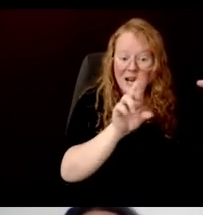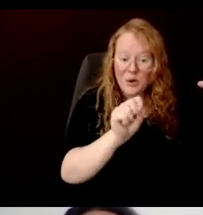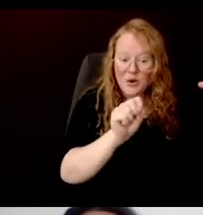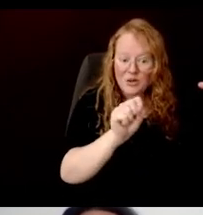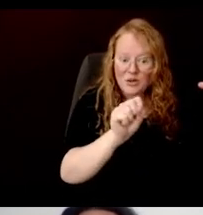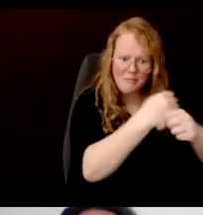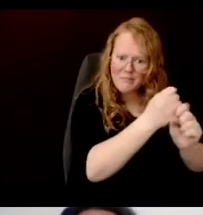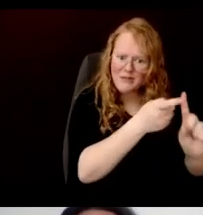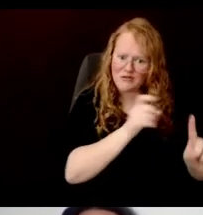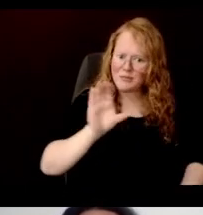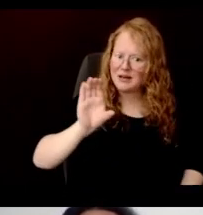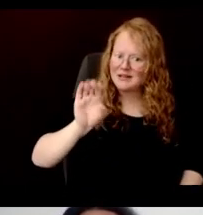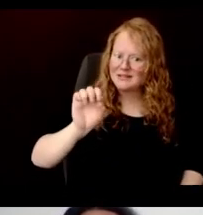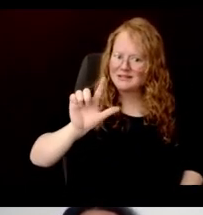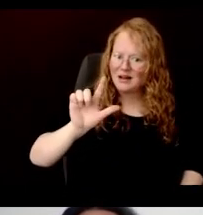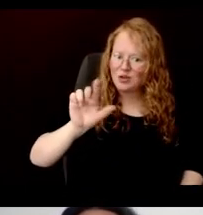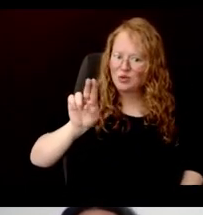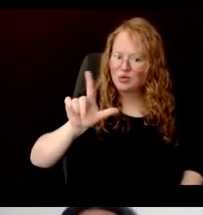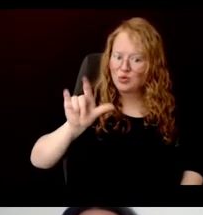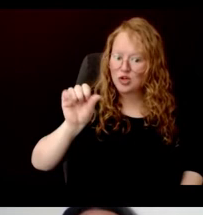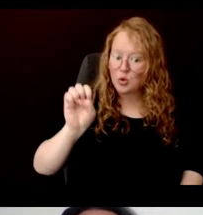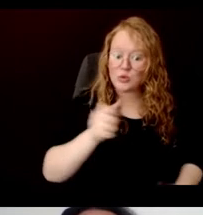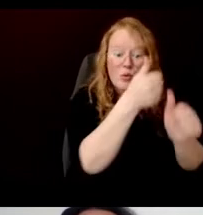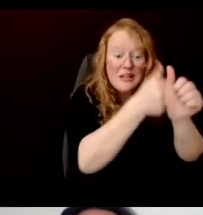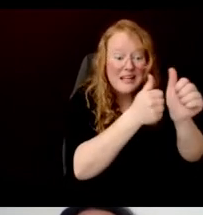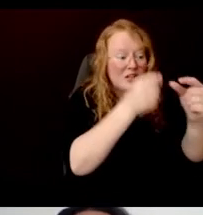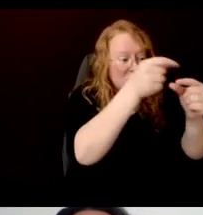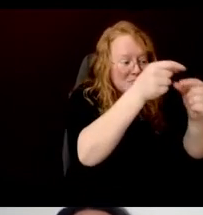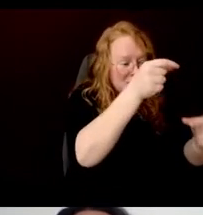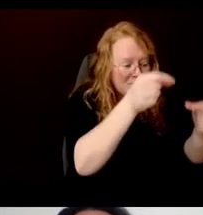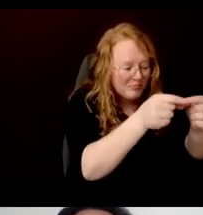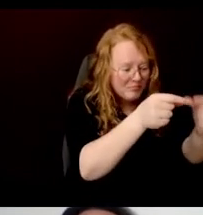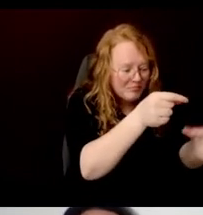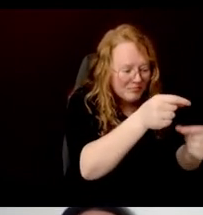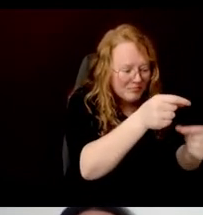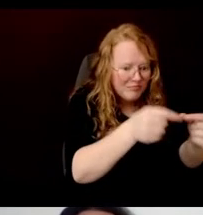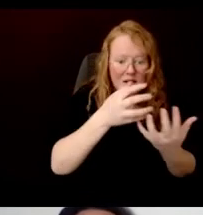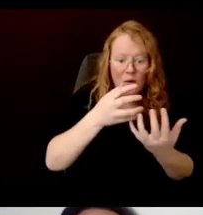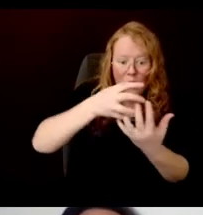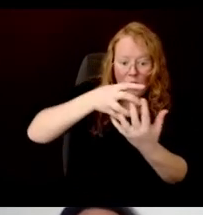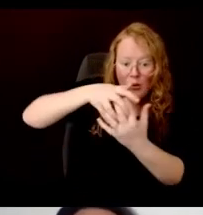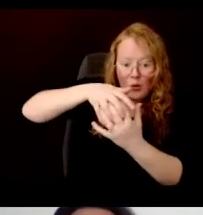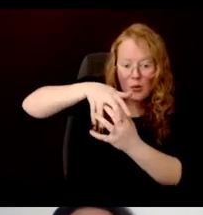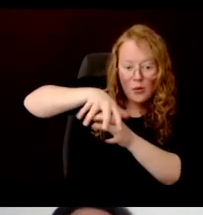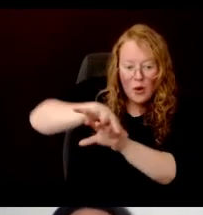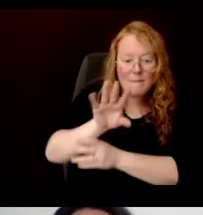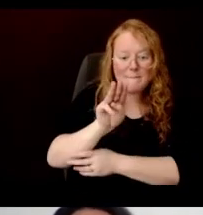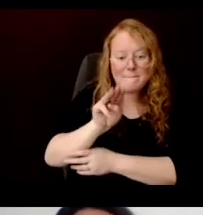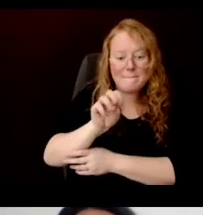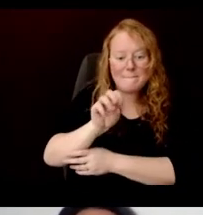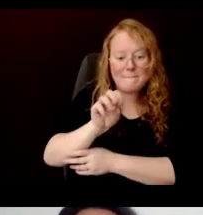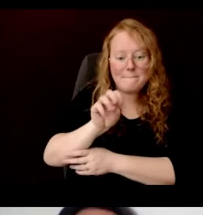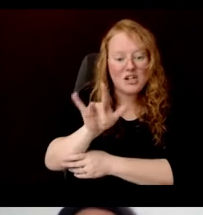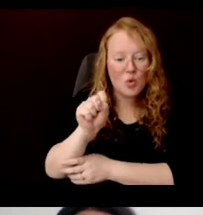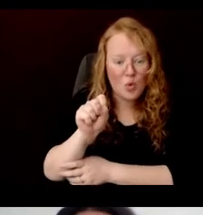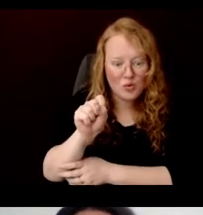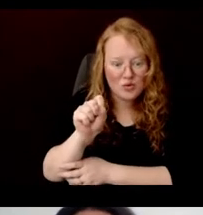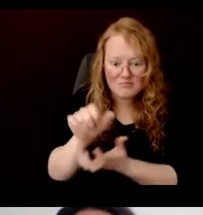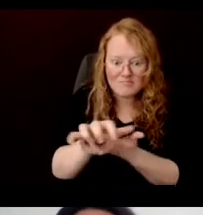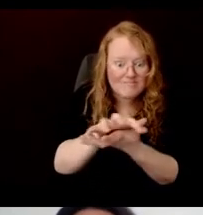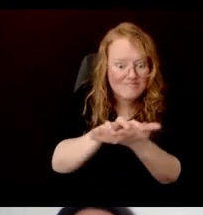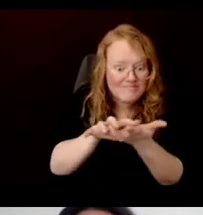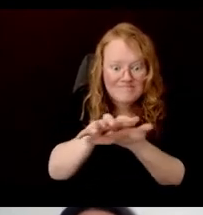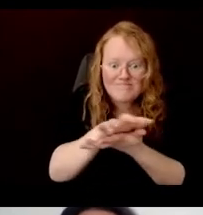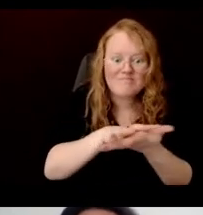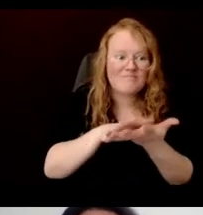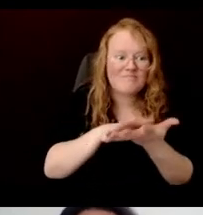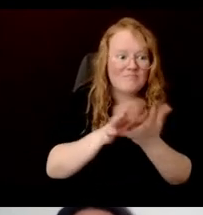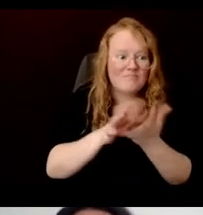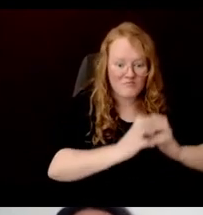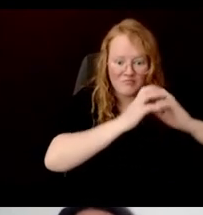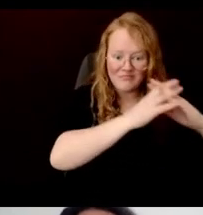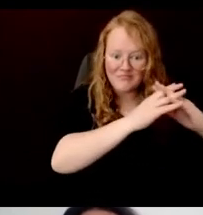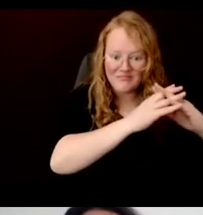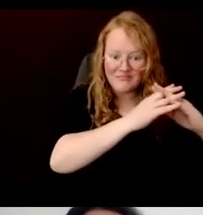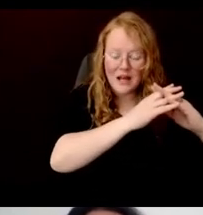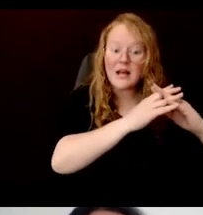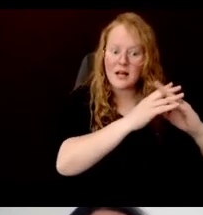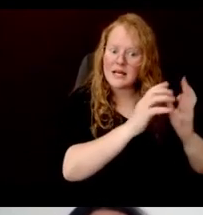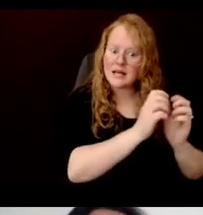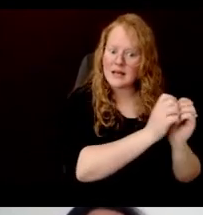Each fiber is composed of these tangled threads of molecules that all form a linear structure and are bound together through something called hydrogen bonding.